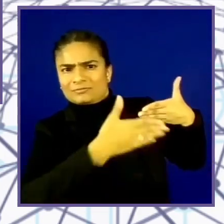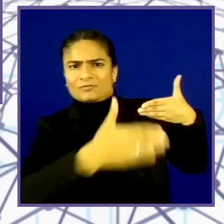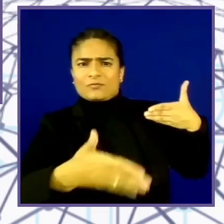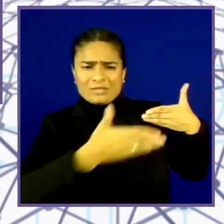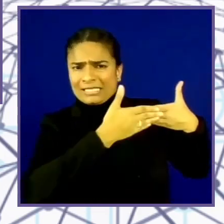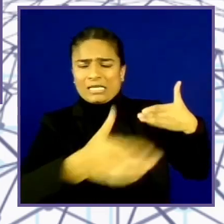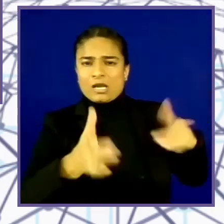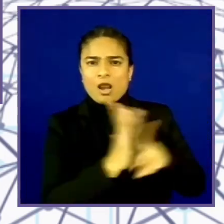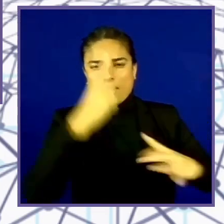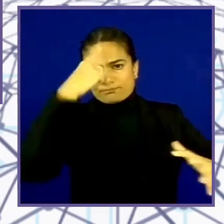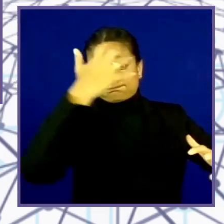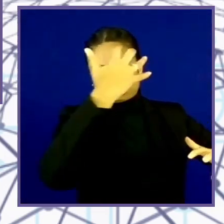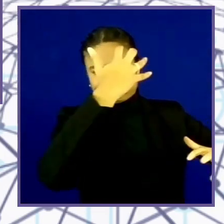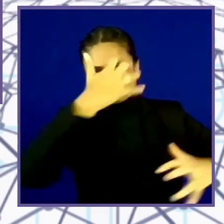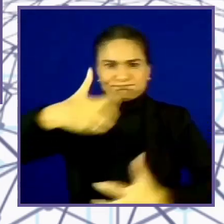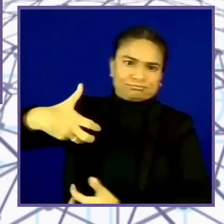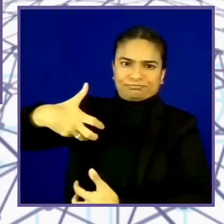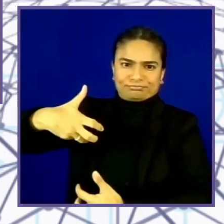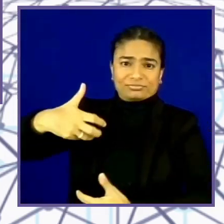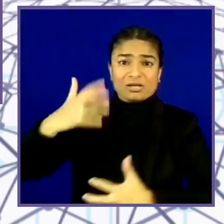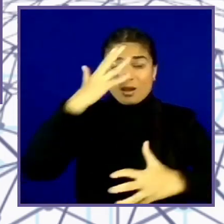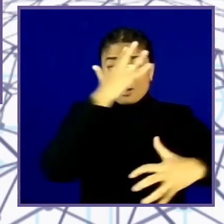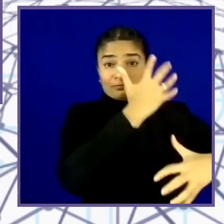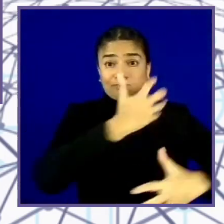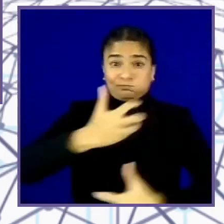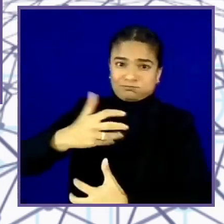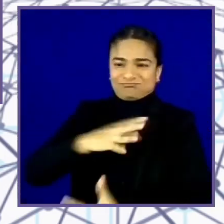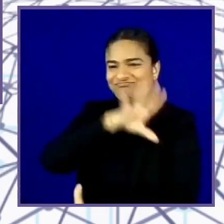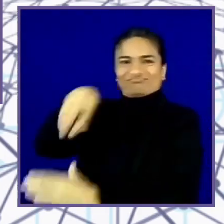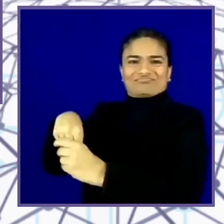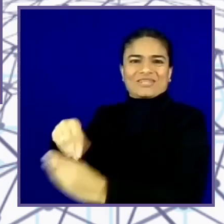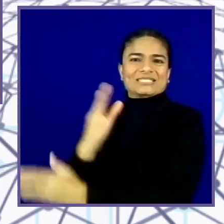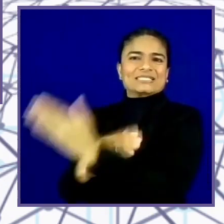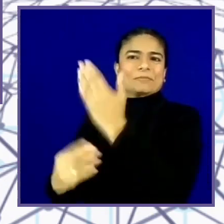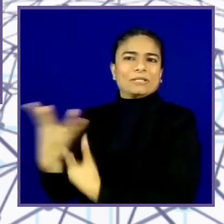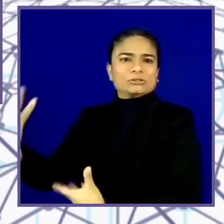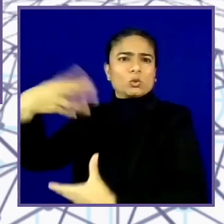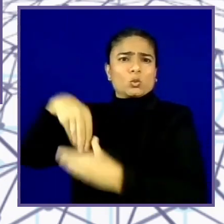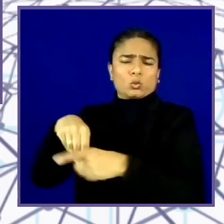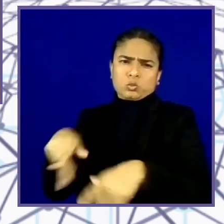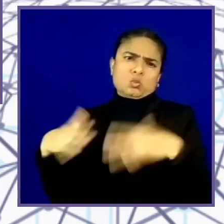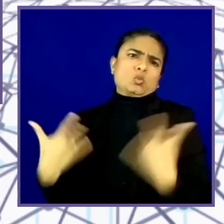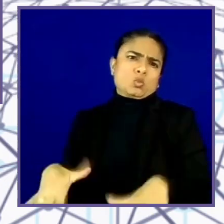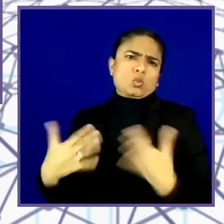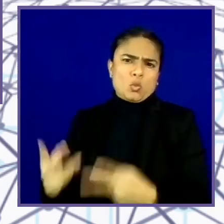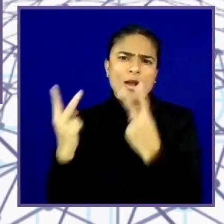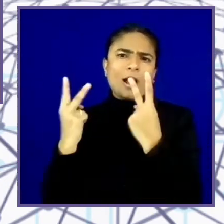shift, especially at the World Bank and IFC, with investors and partners in particular. Together,